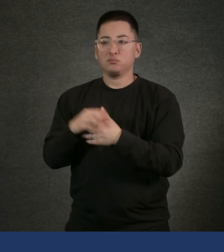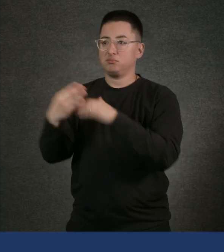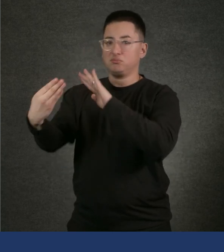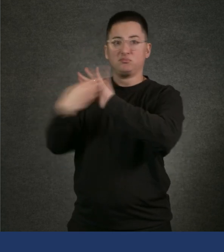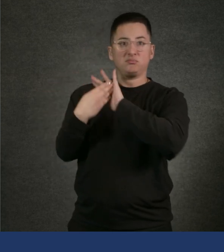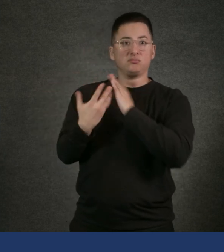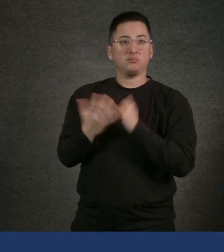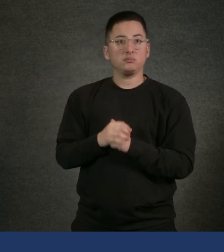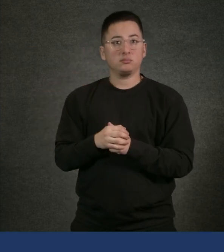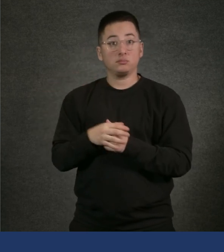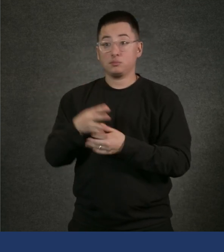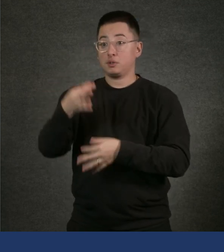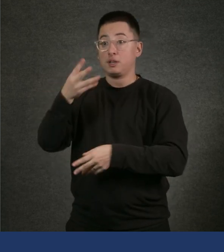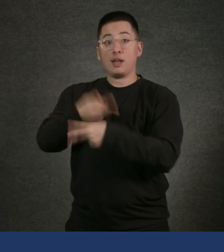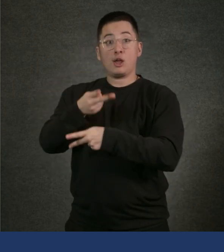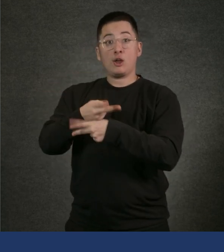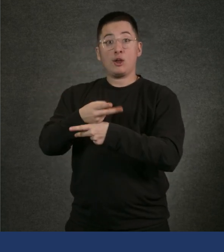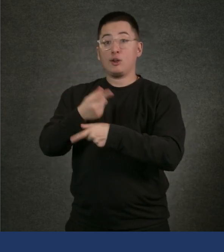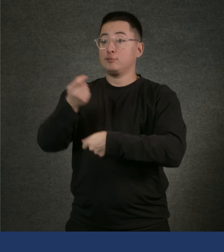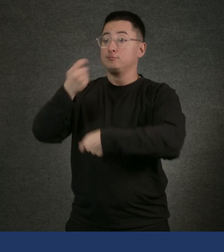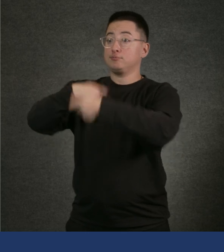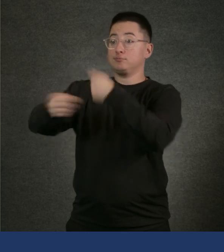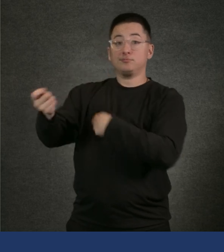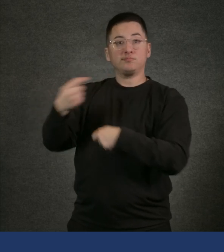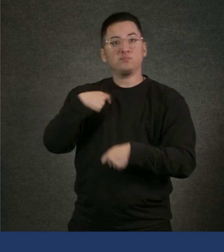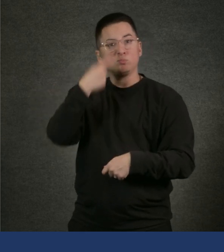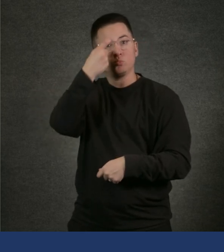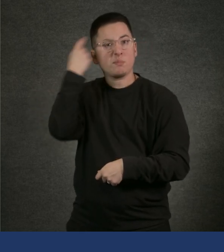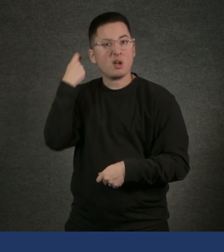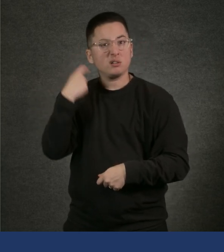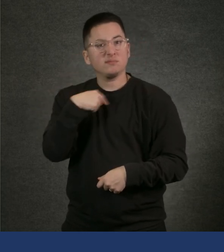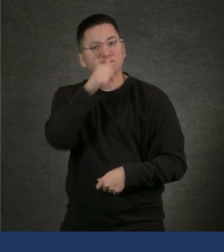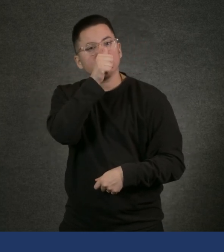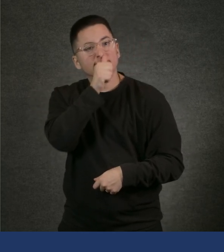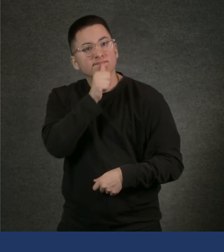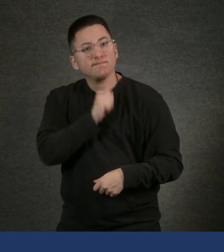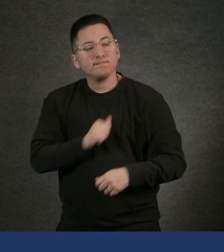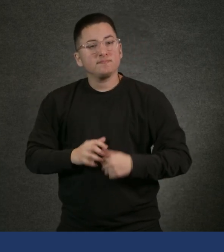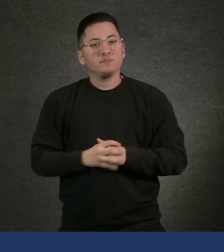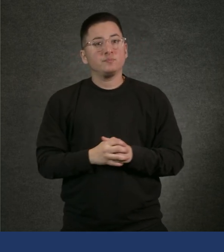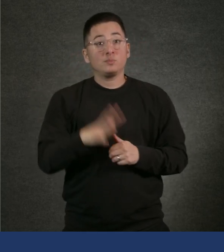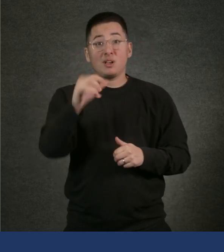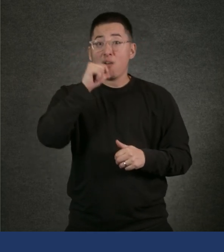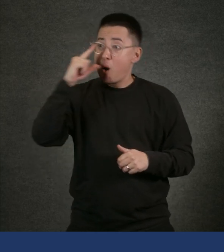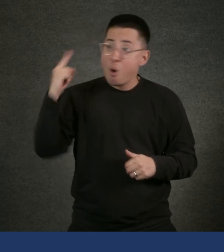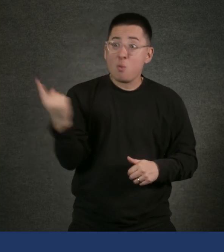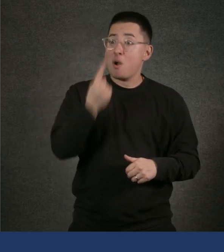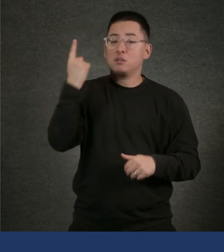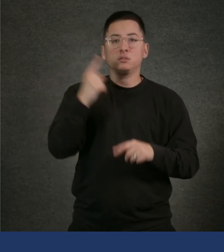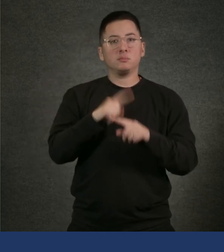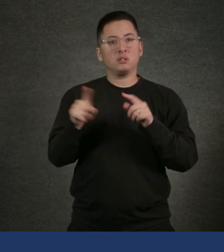not always, but enough to be alarming. One morning, there were no staff members in the group